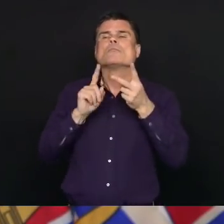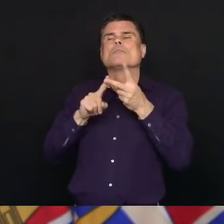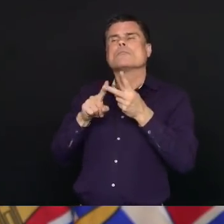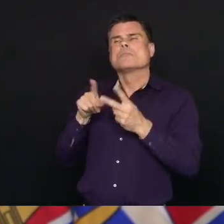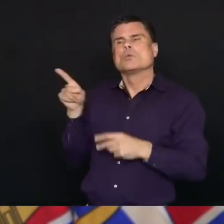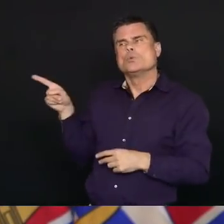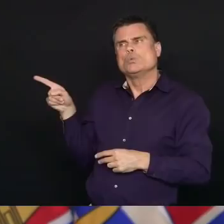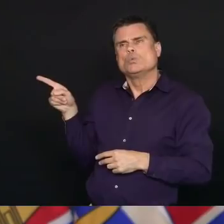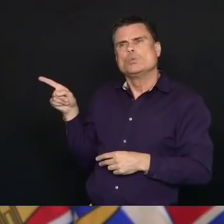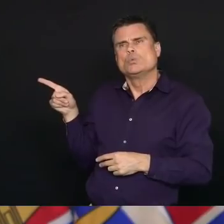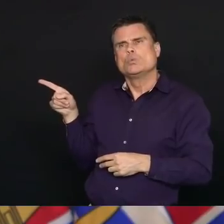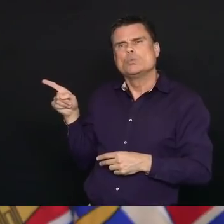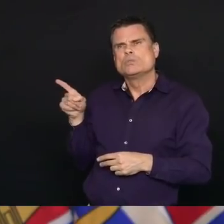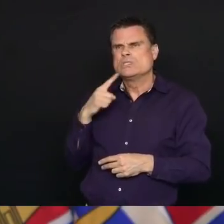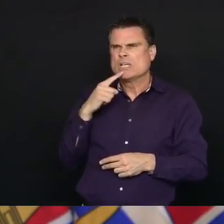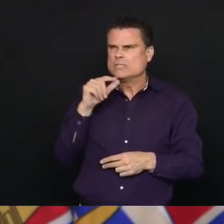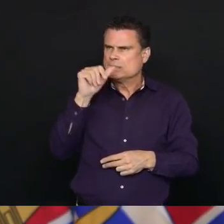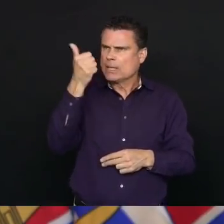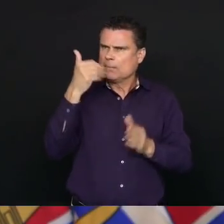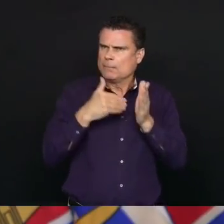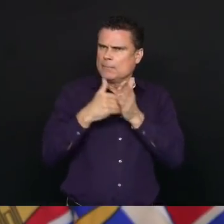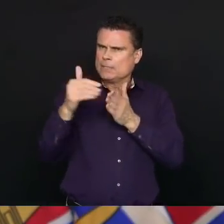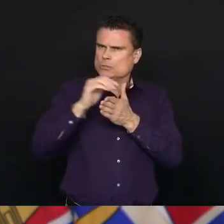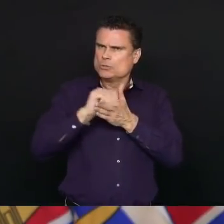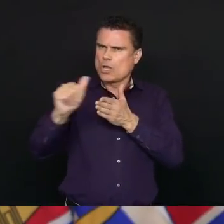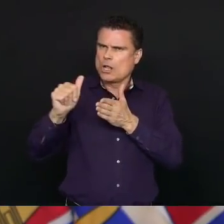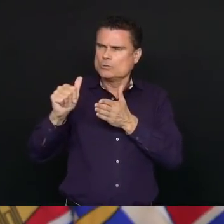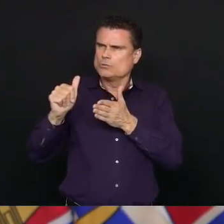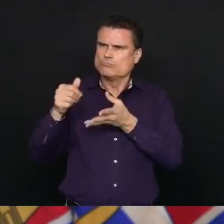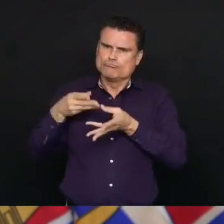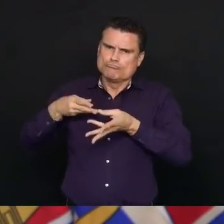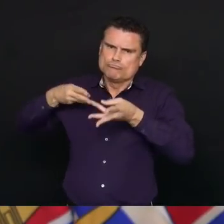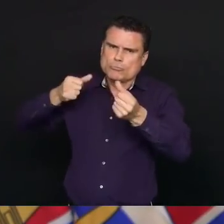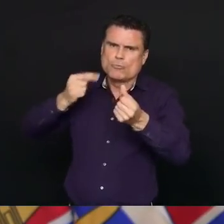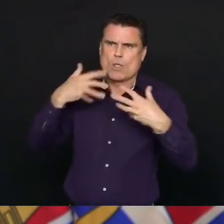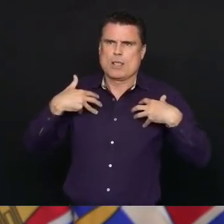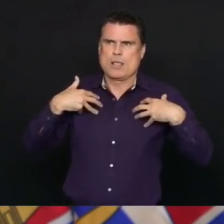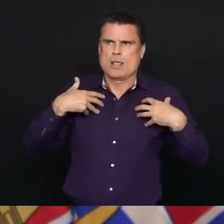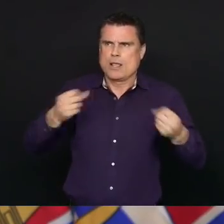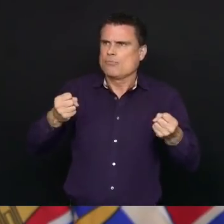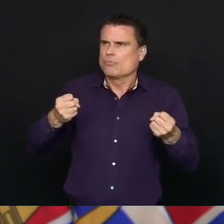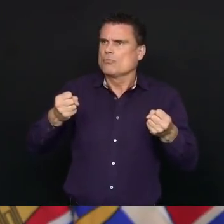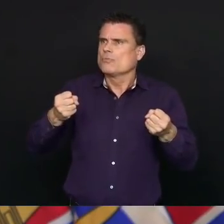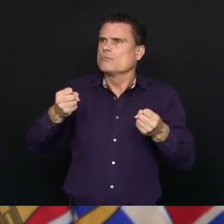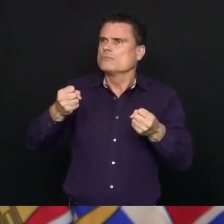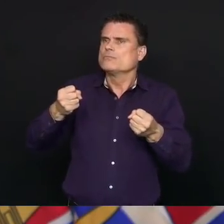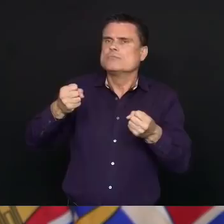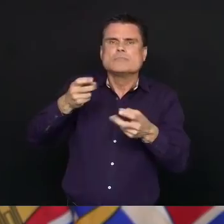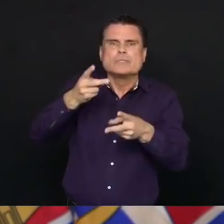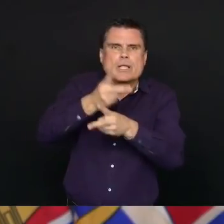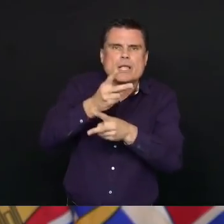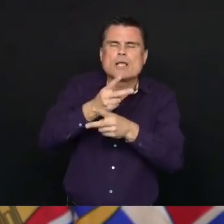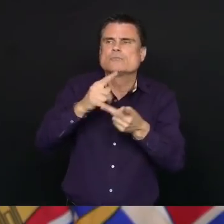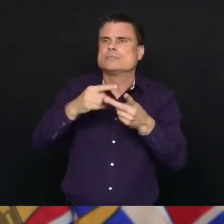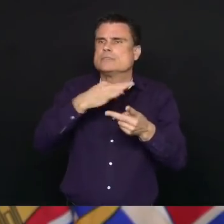facilities in eight hour shift doing one facility 40 hours a week and that is how that money is accounted for?